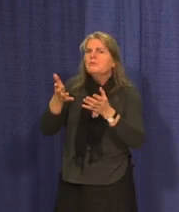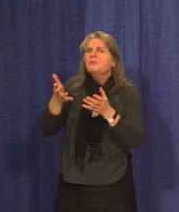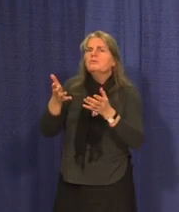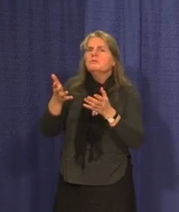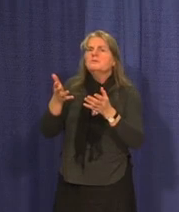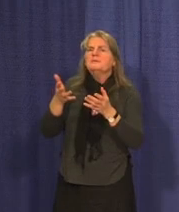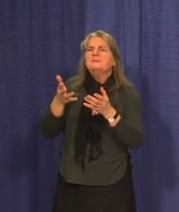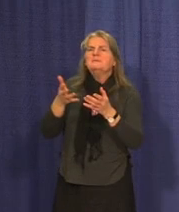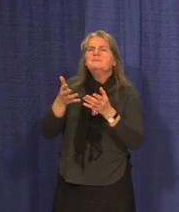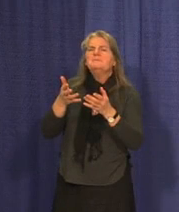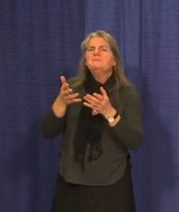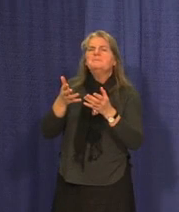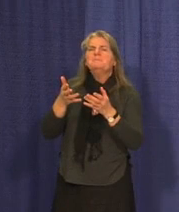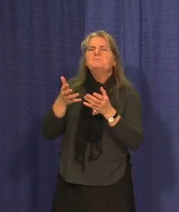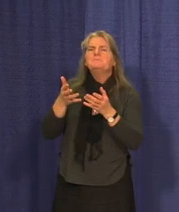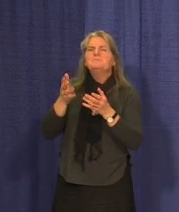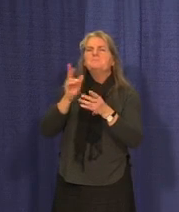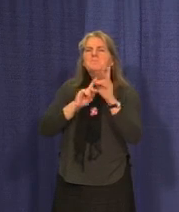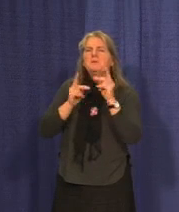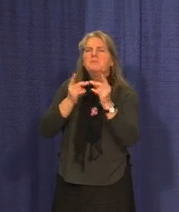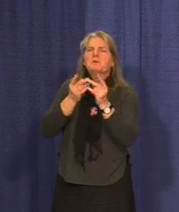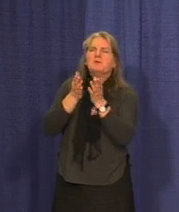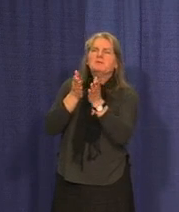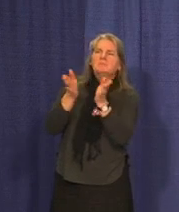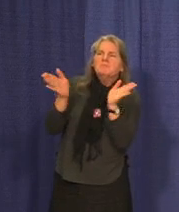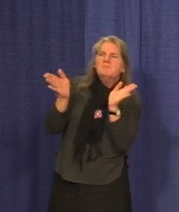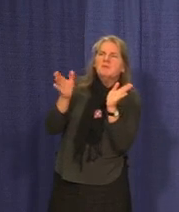we can, encouraging the